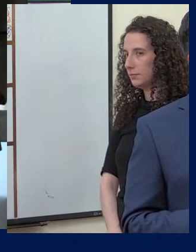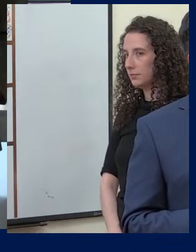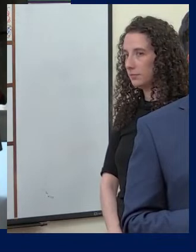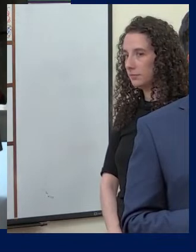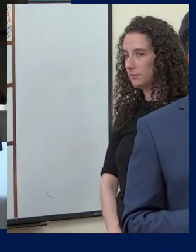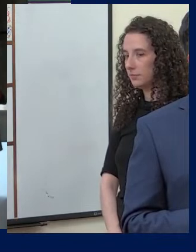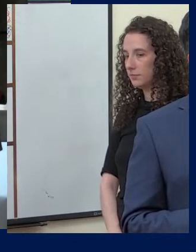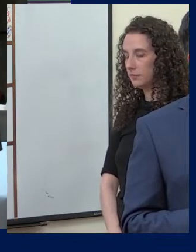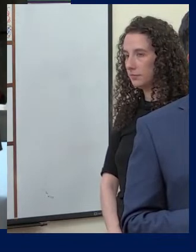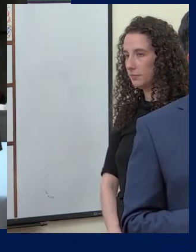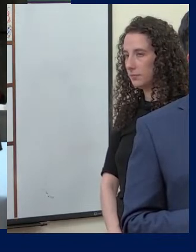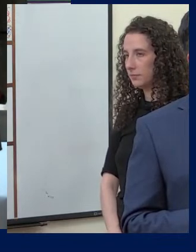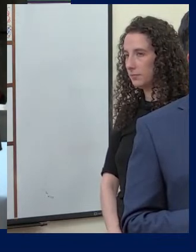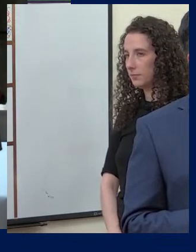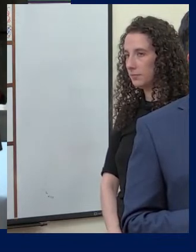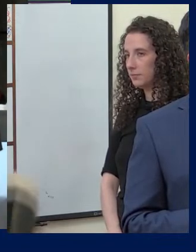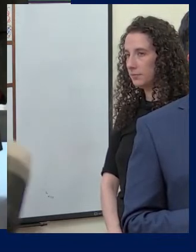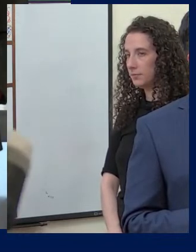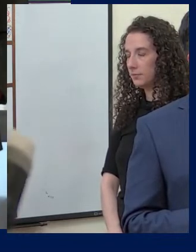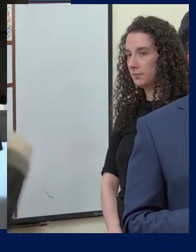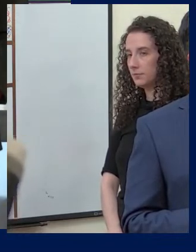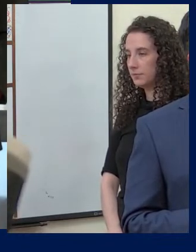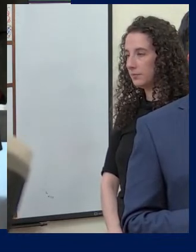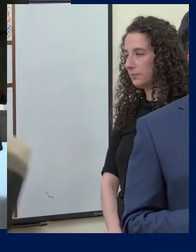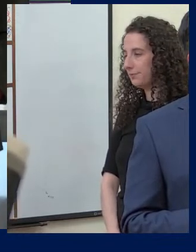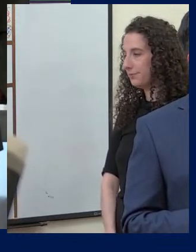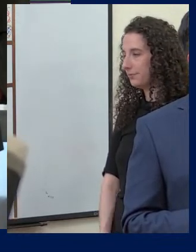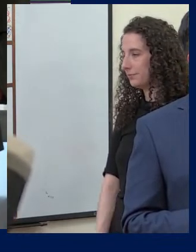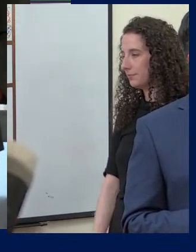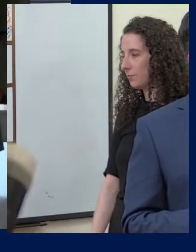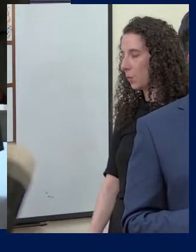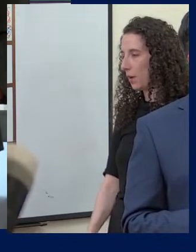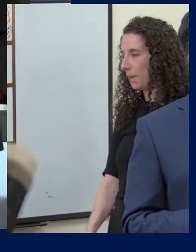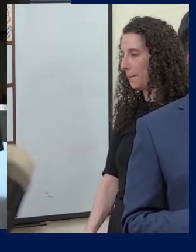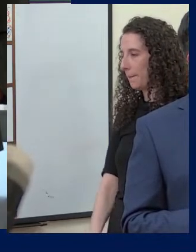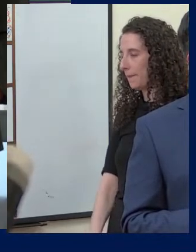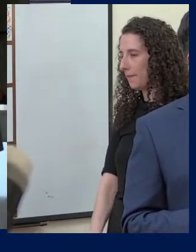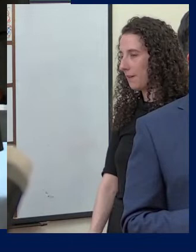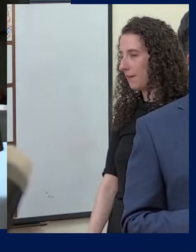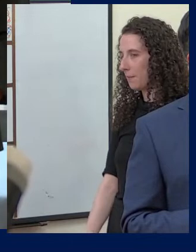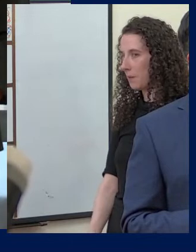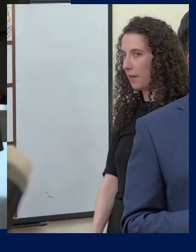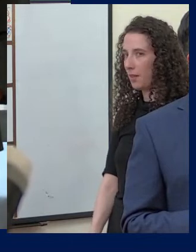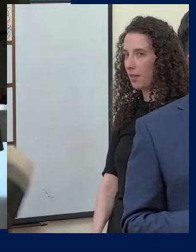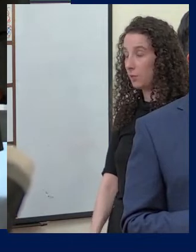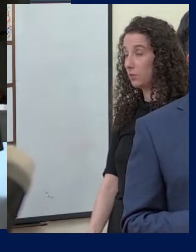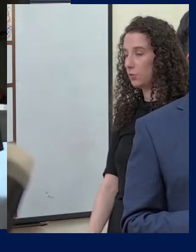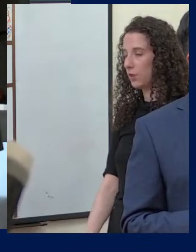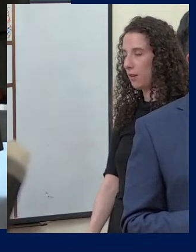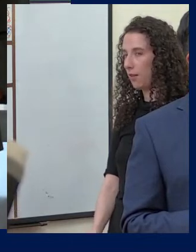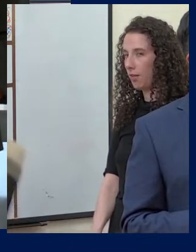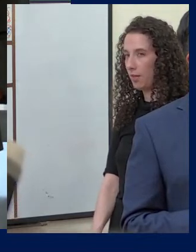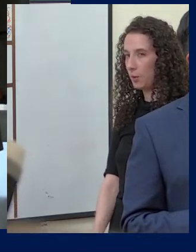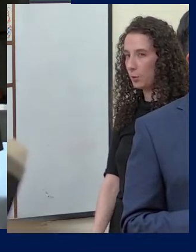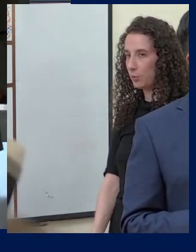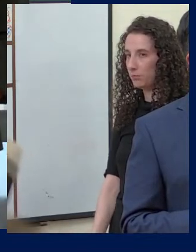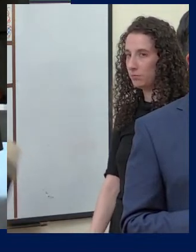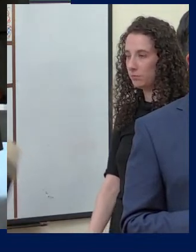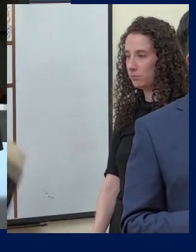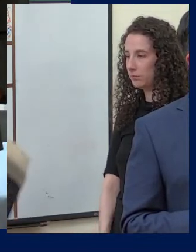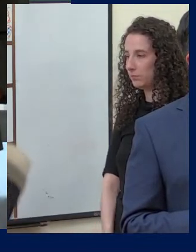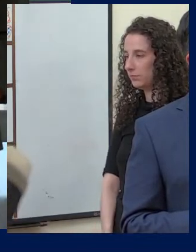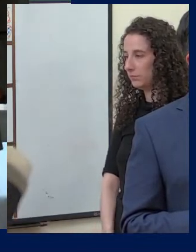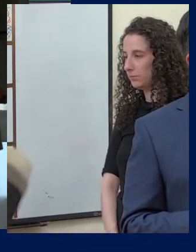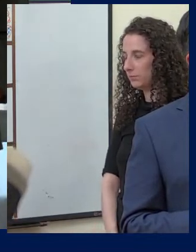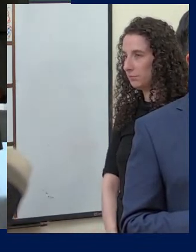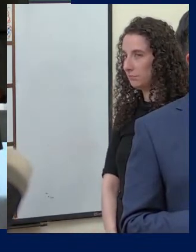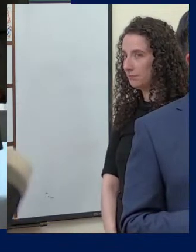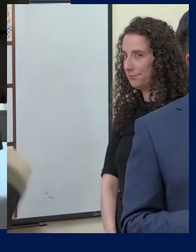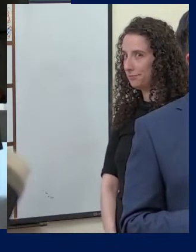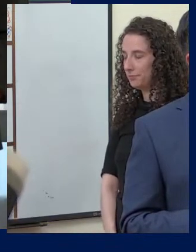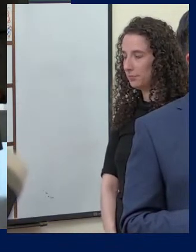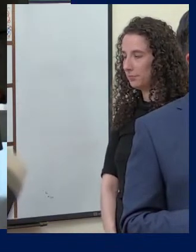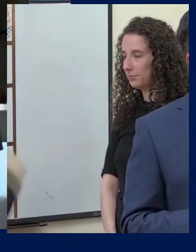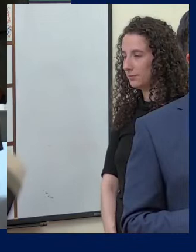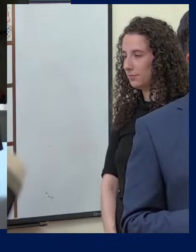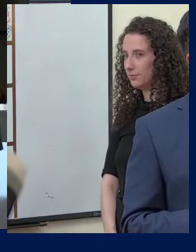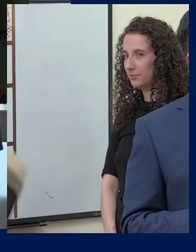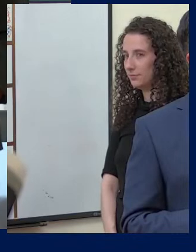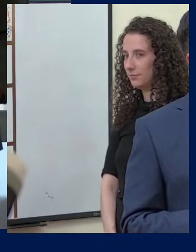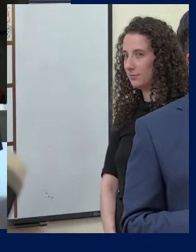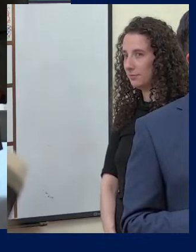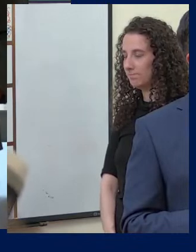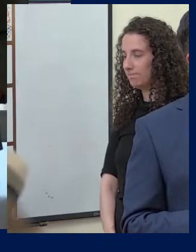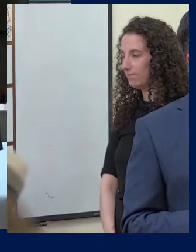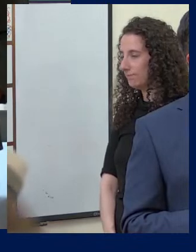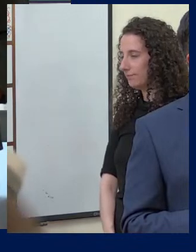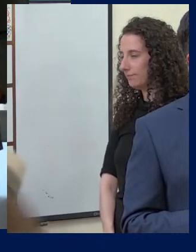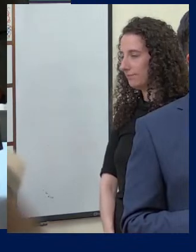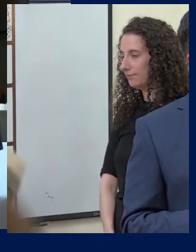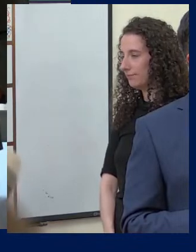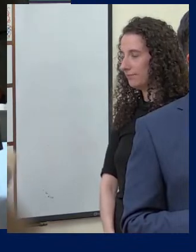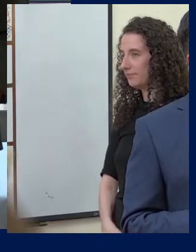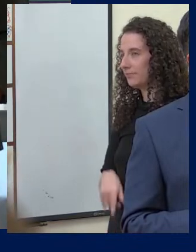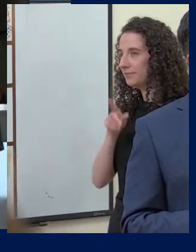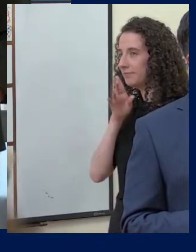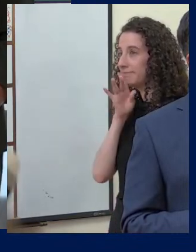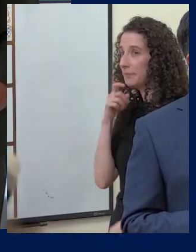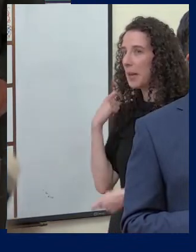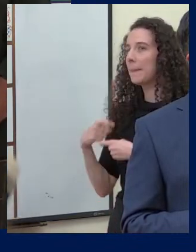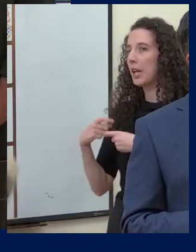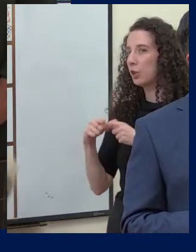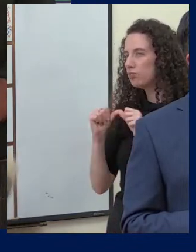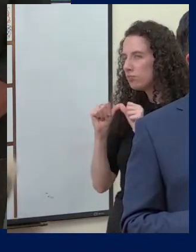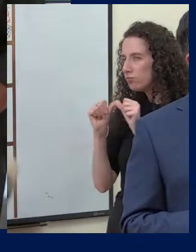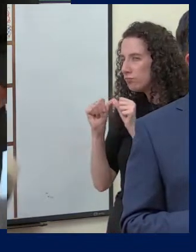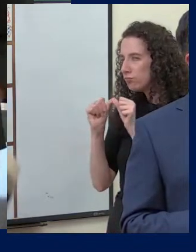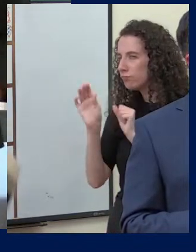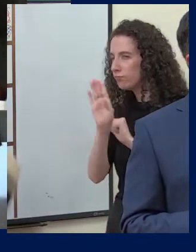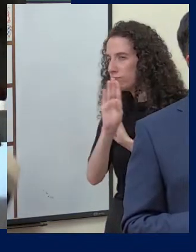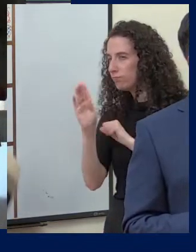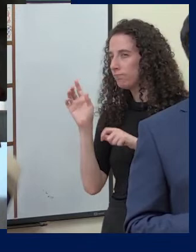Thank you, thank you so much.